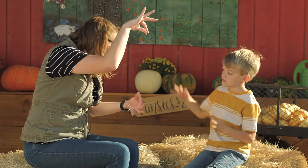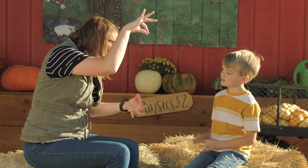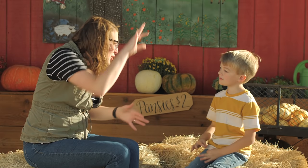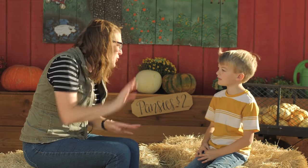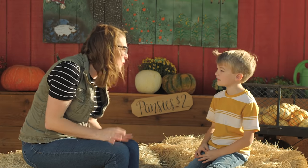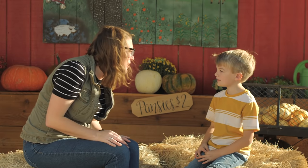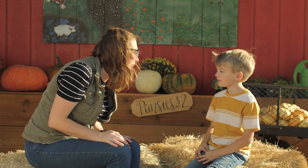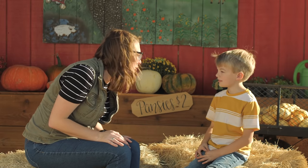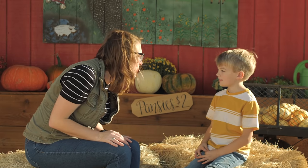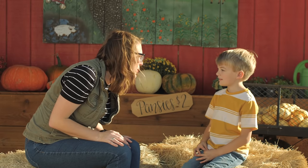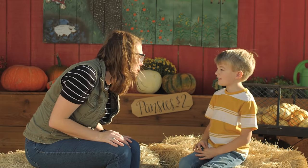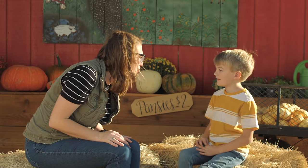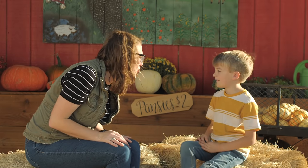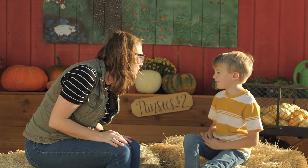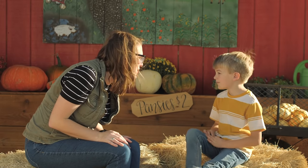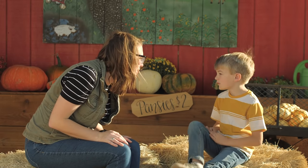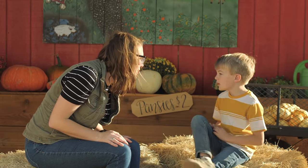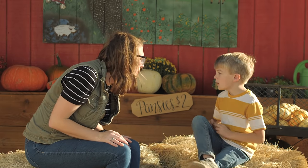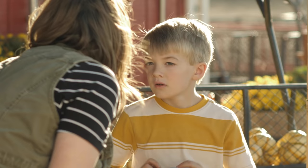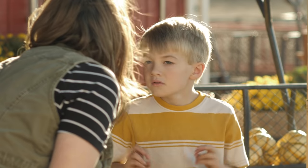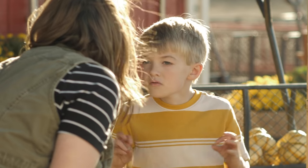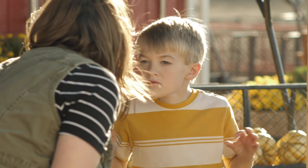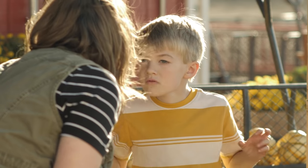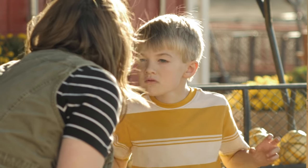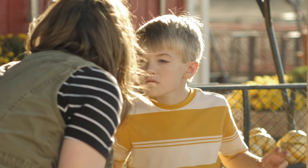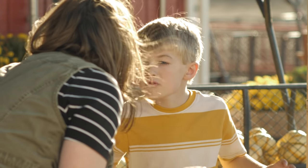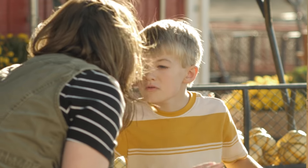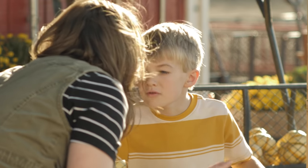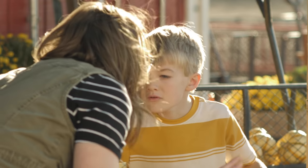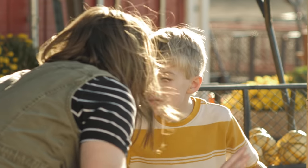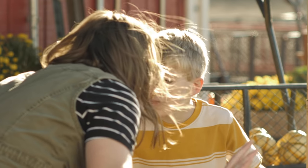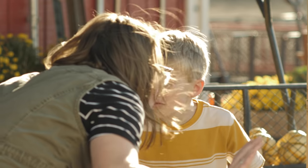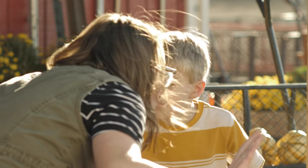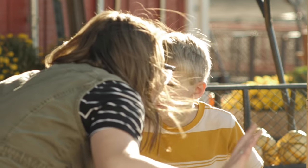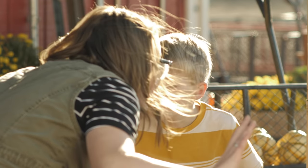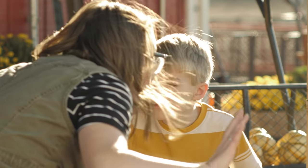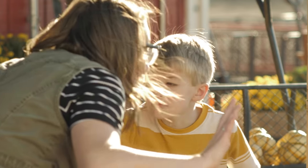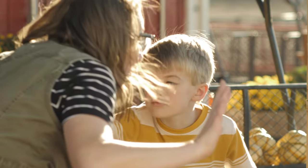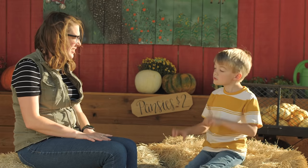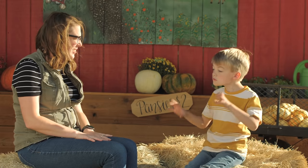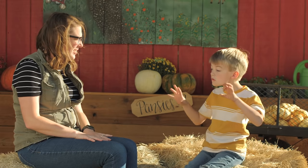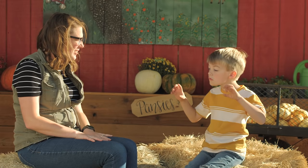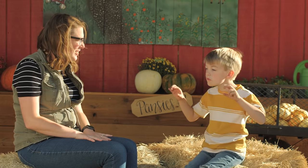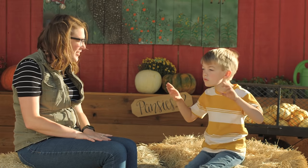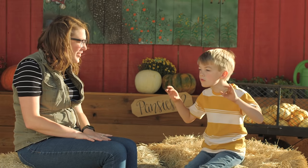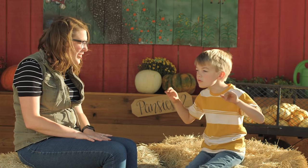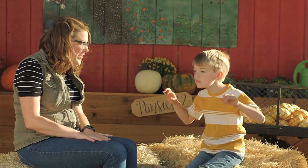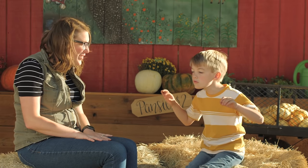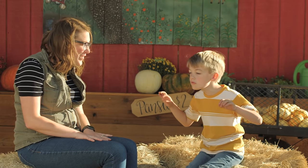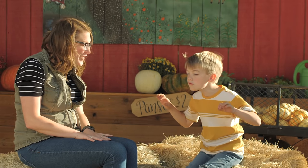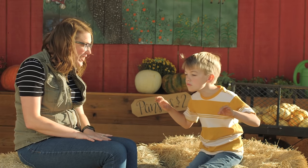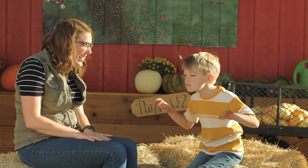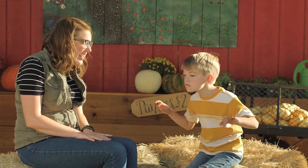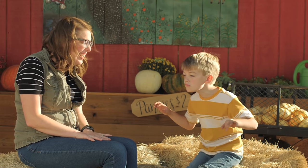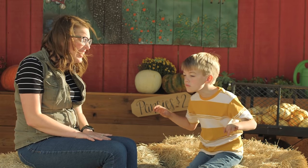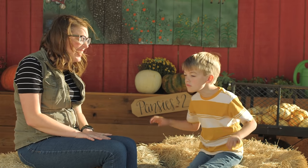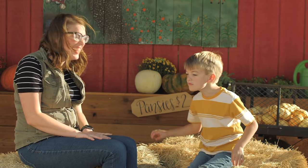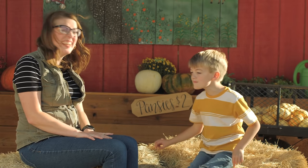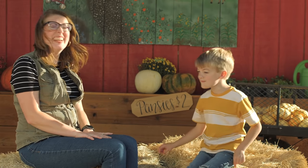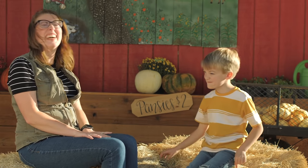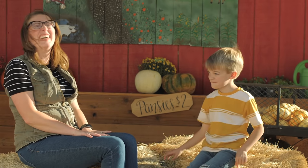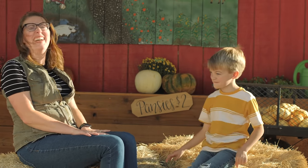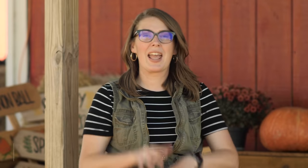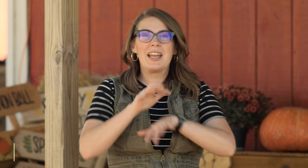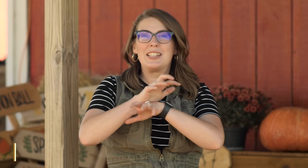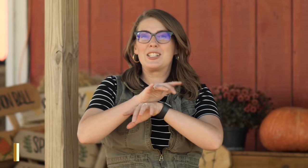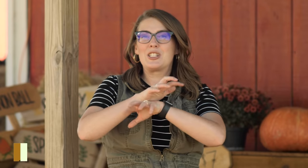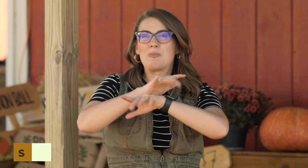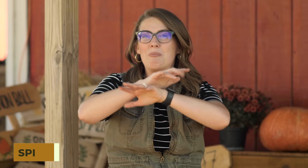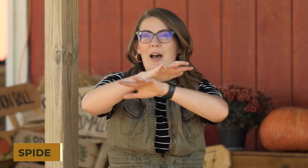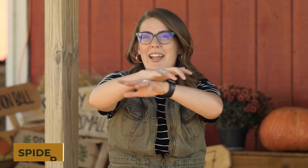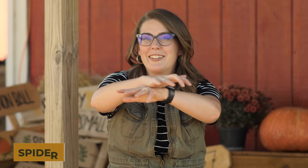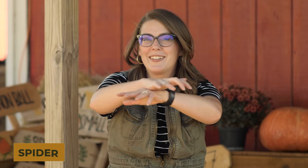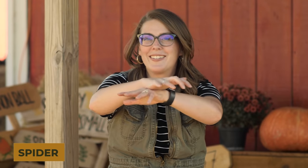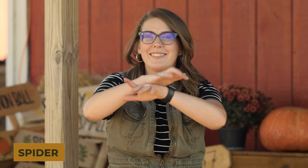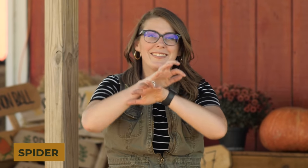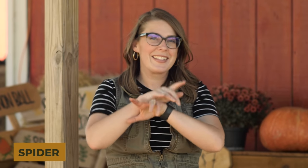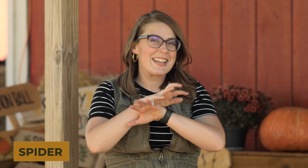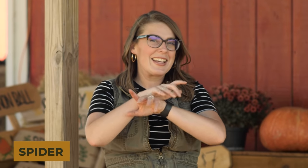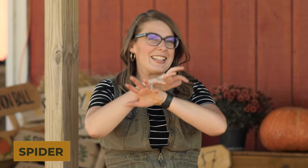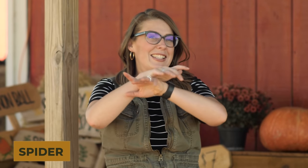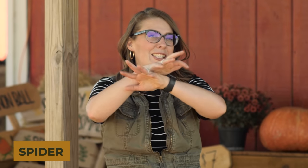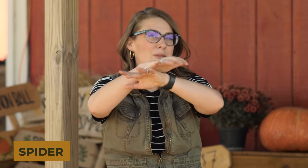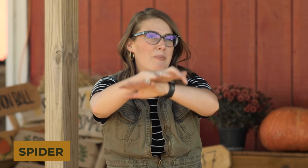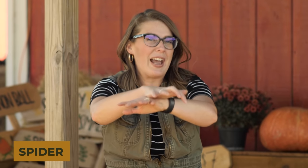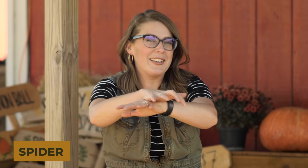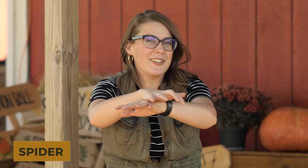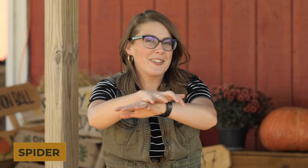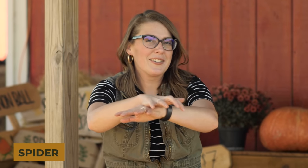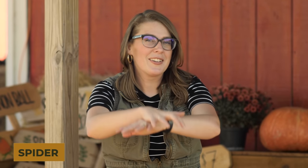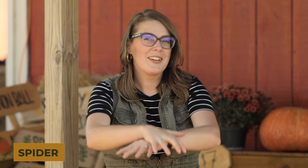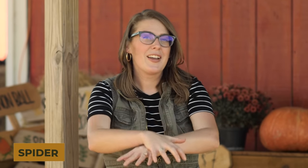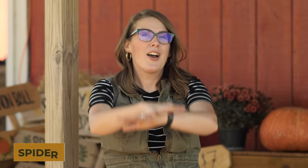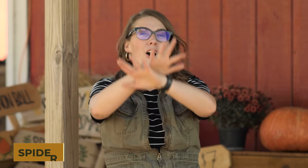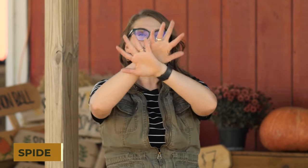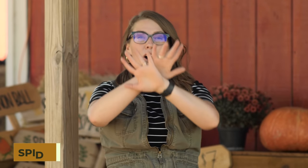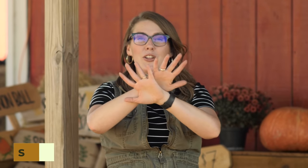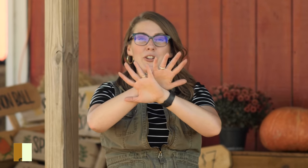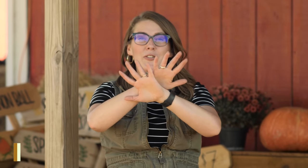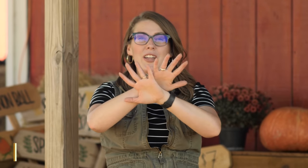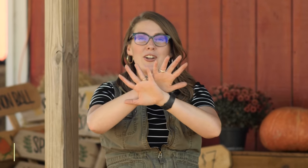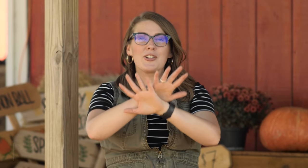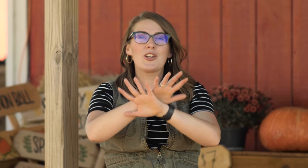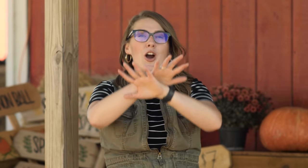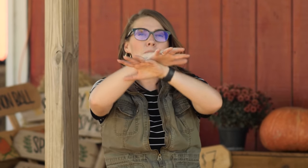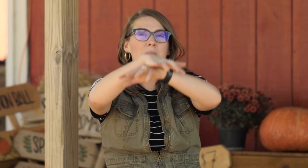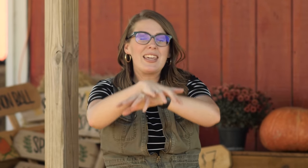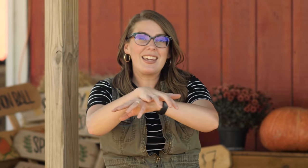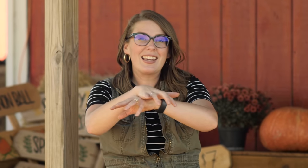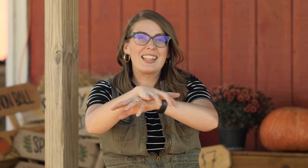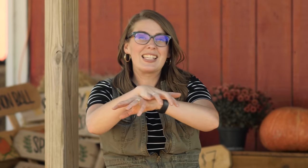Can you show me how you can be a ghost? 'Spider, spider' all of your fingers are making the